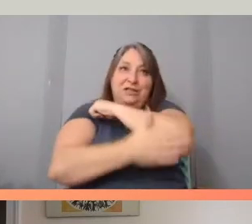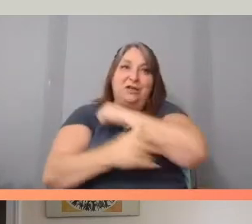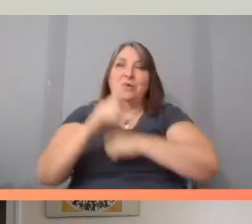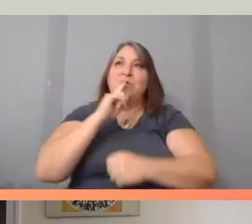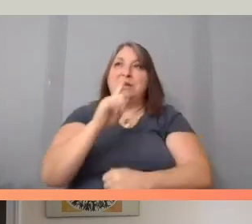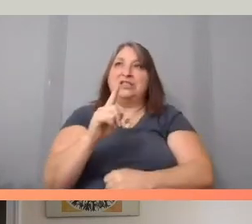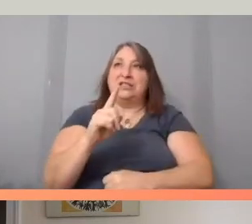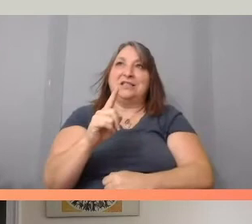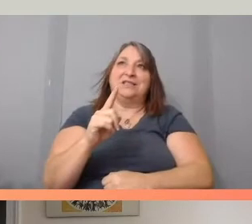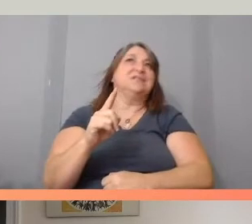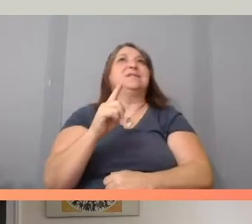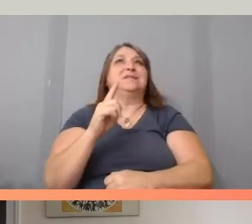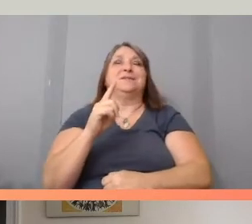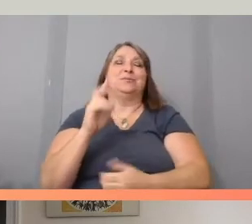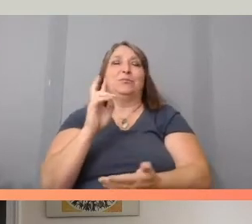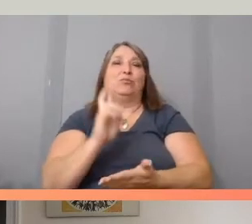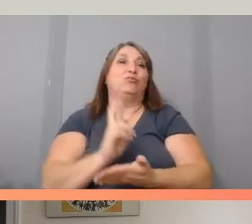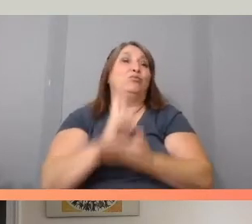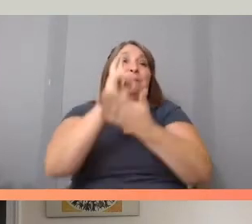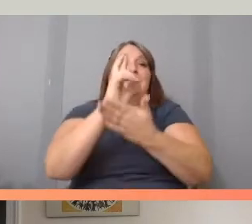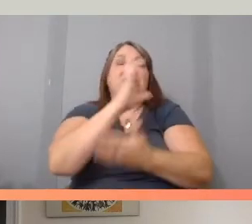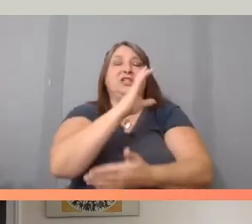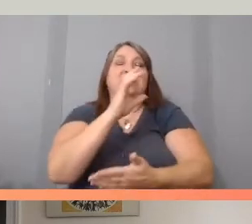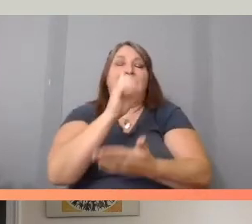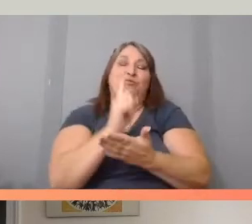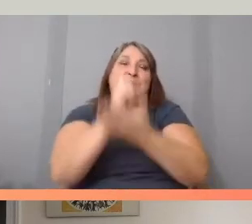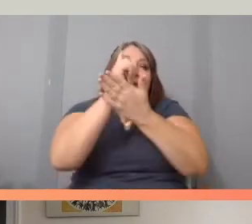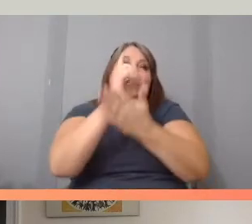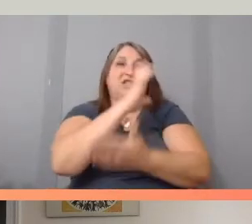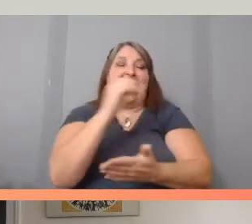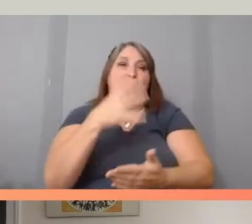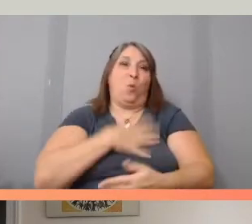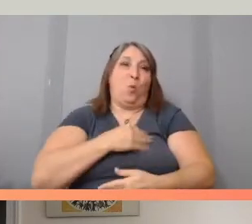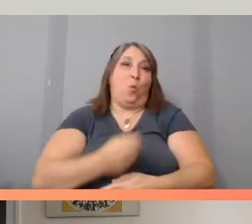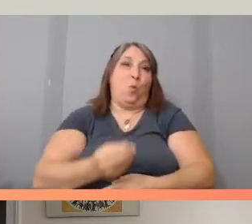So it's not like, you know, it's not like we have,